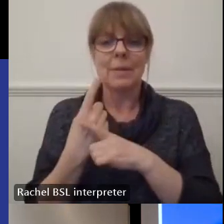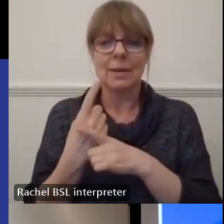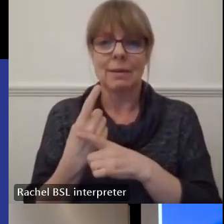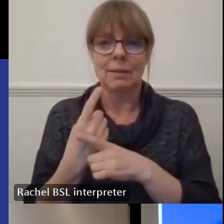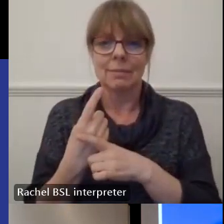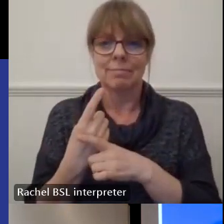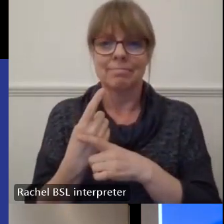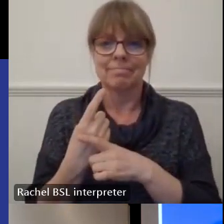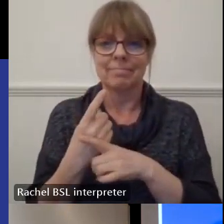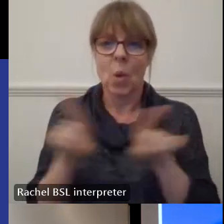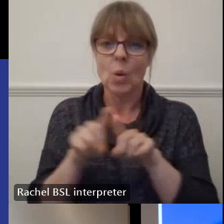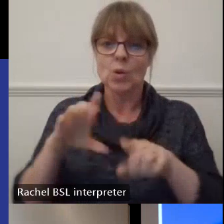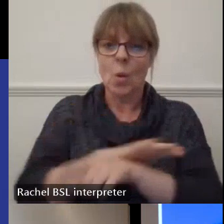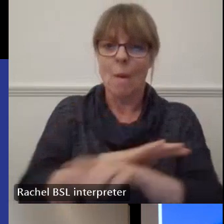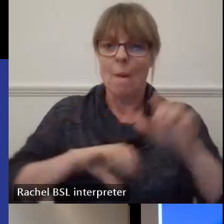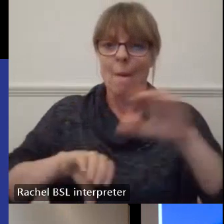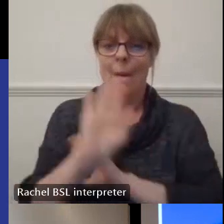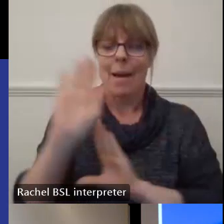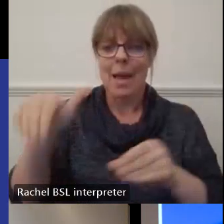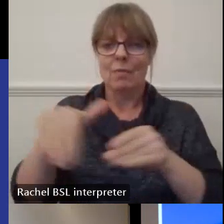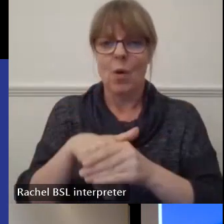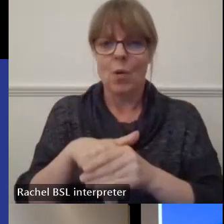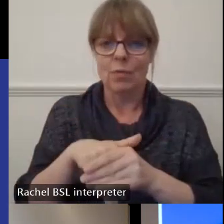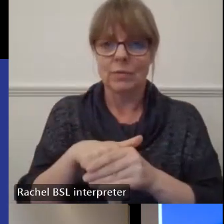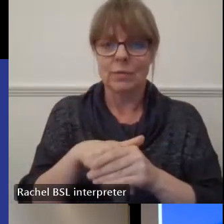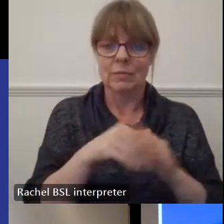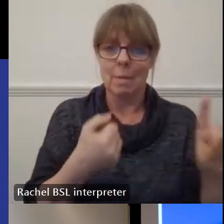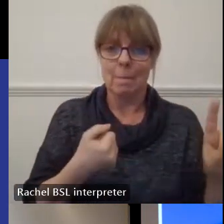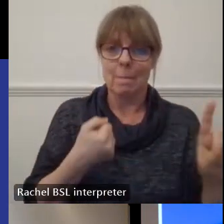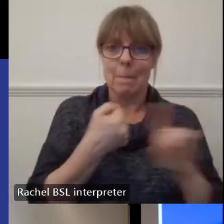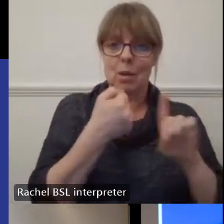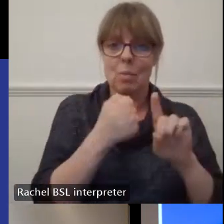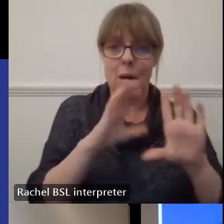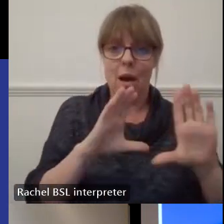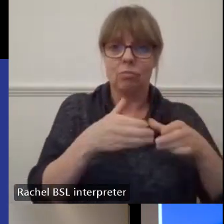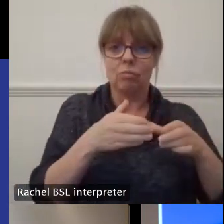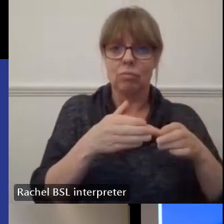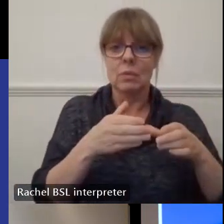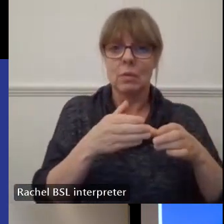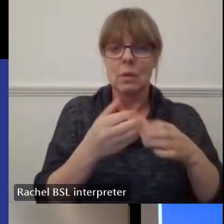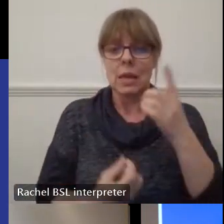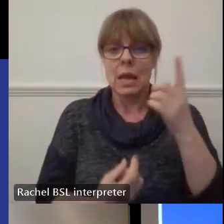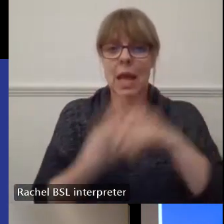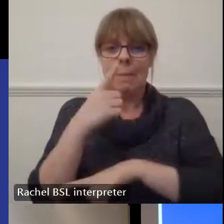Make Your Mark happens because the sector's come together as a big collaboration. We've got base funding that we couldn't do